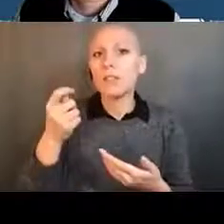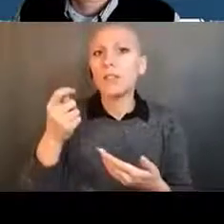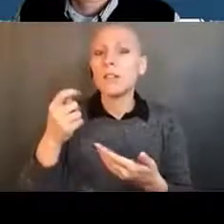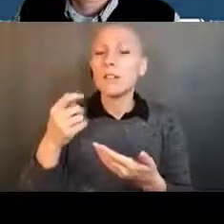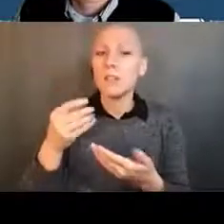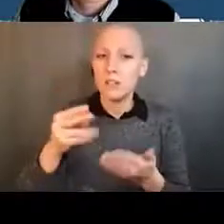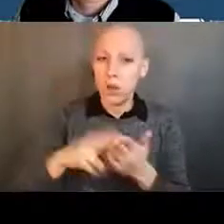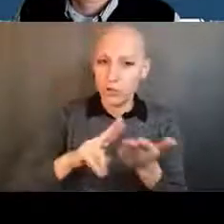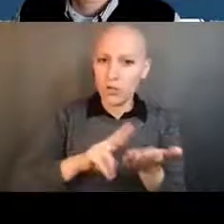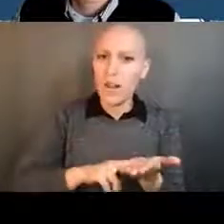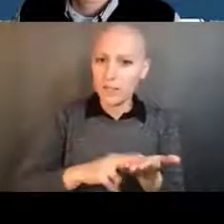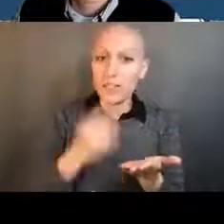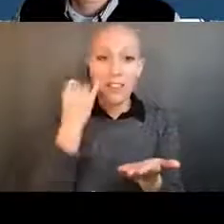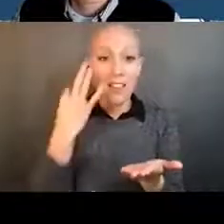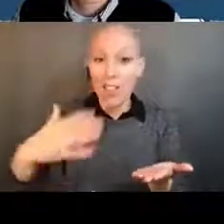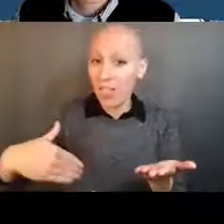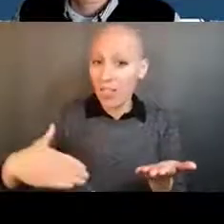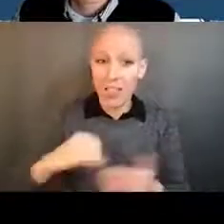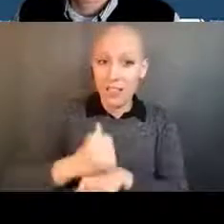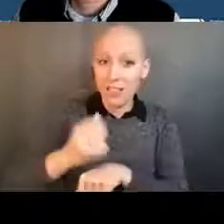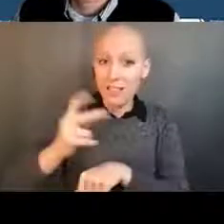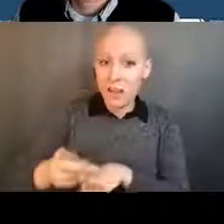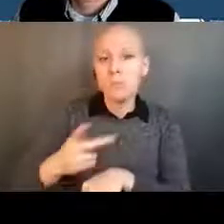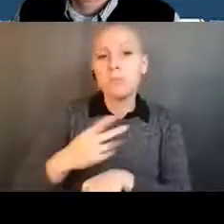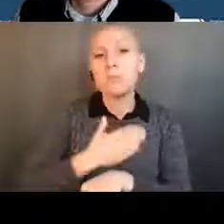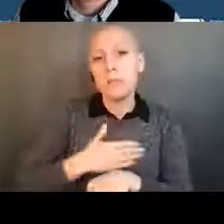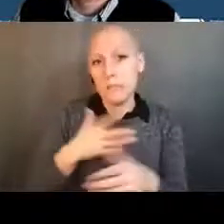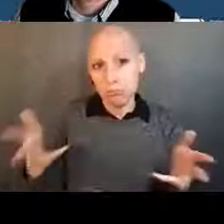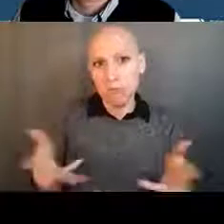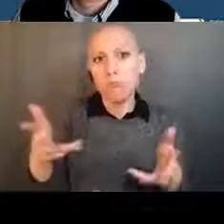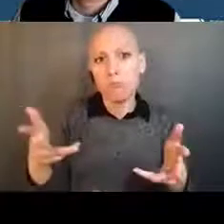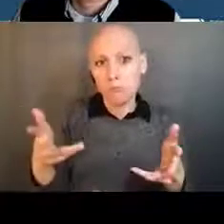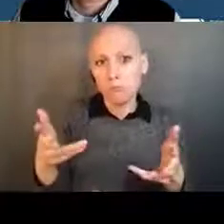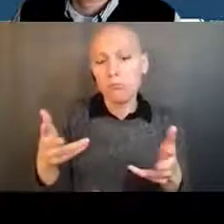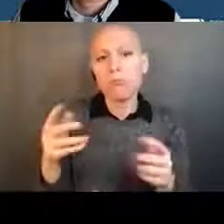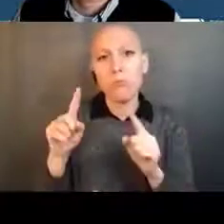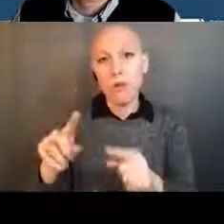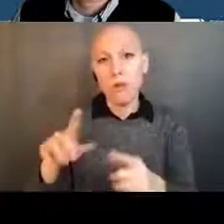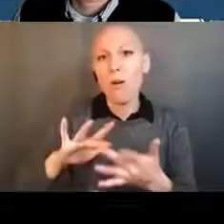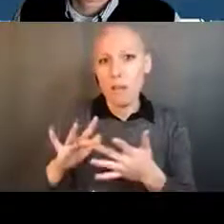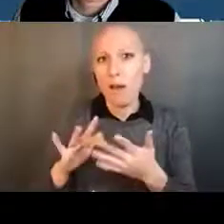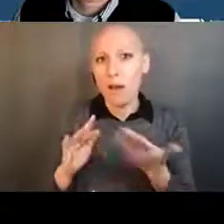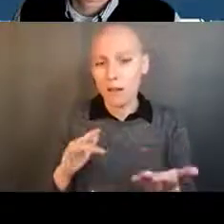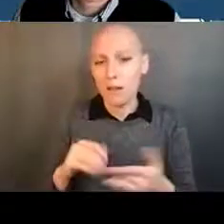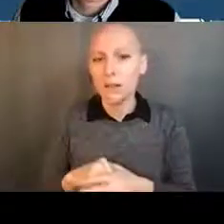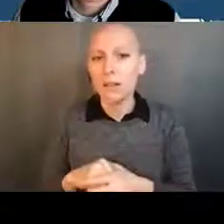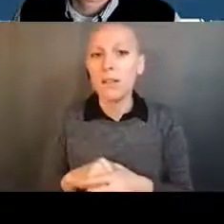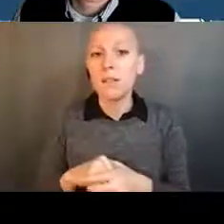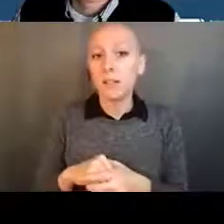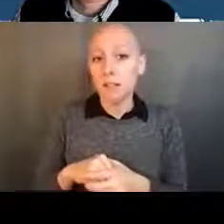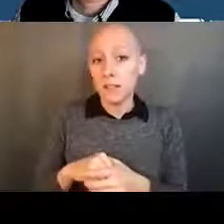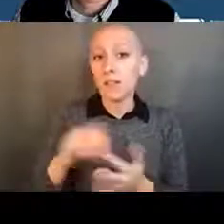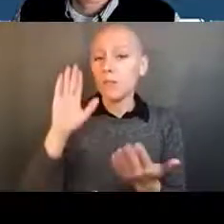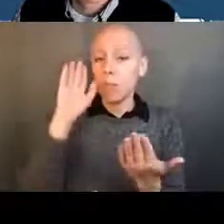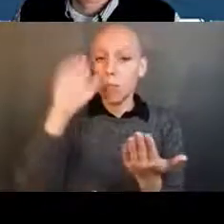I highly encourage that you do that. And this will list every opportunity that there is at NIH.